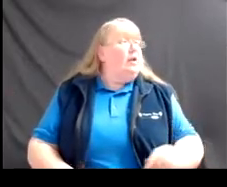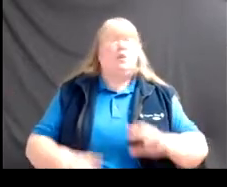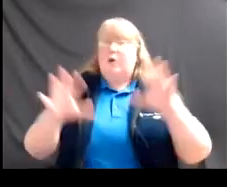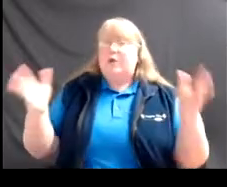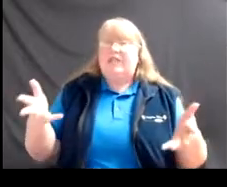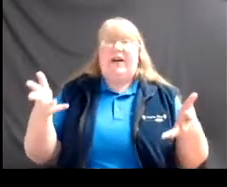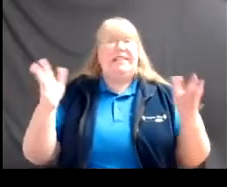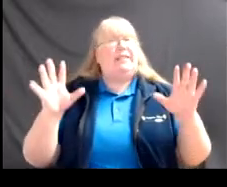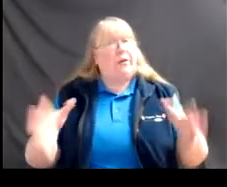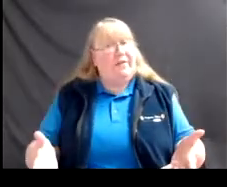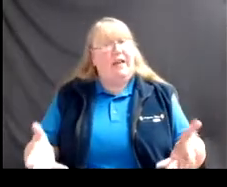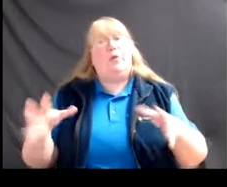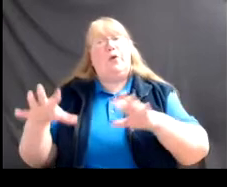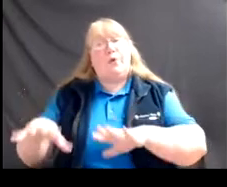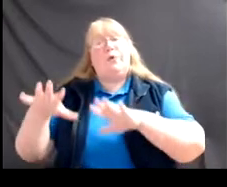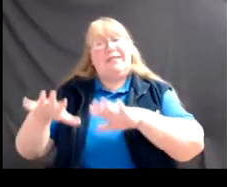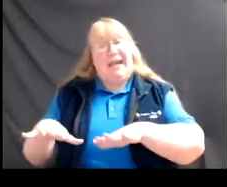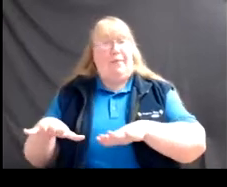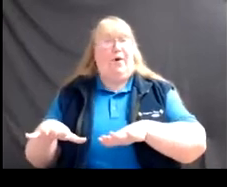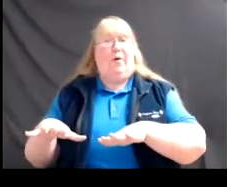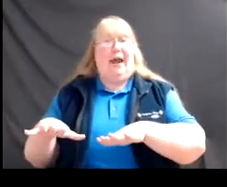So, those are the devices that are available through the state program,